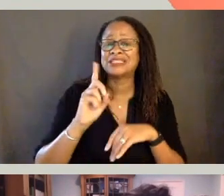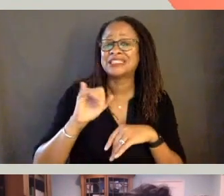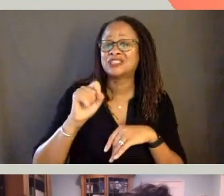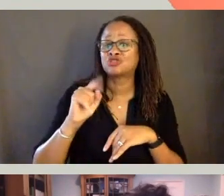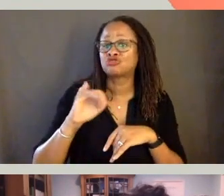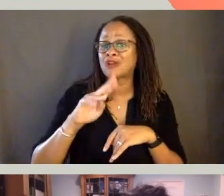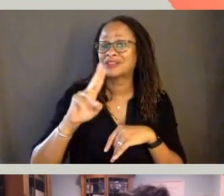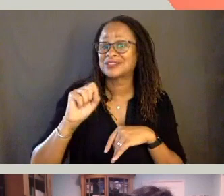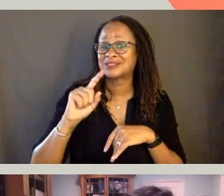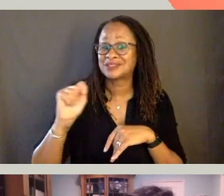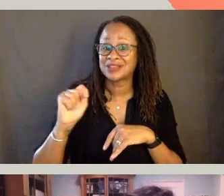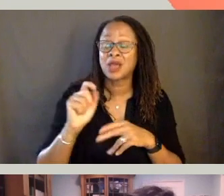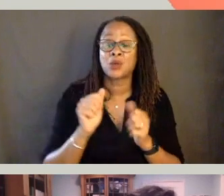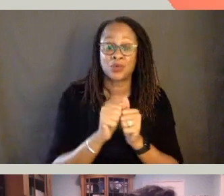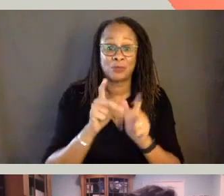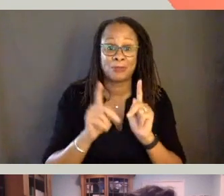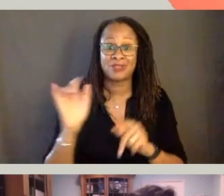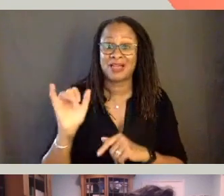And that's partly because of media.